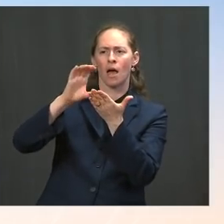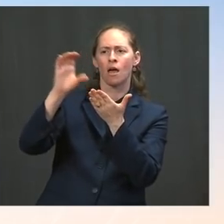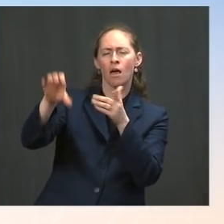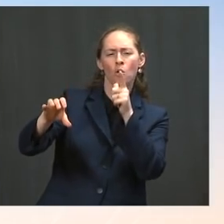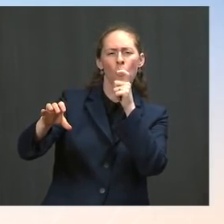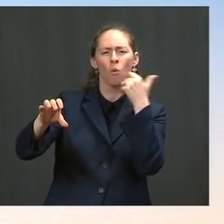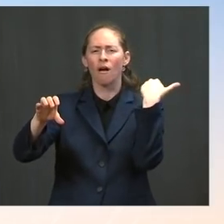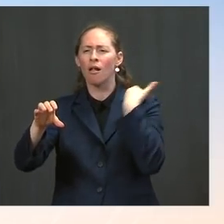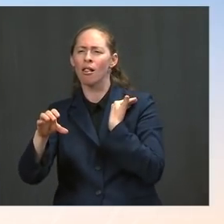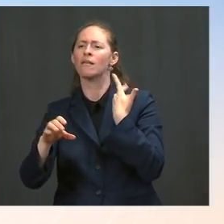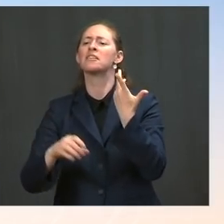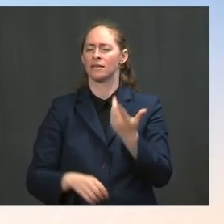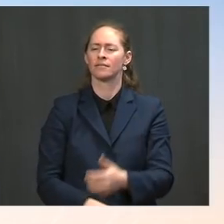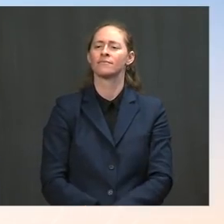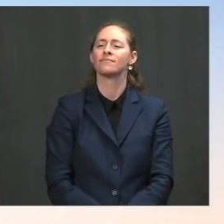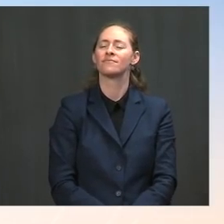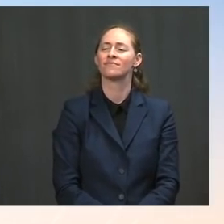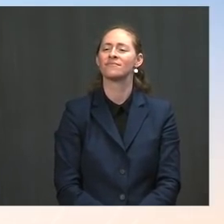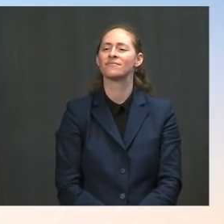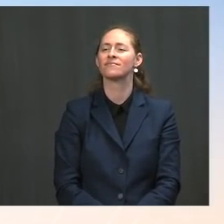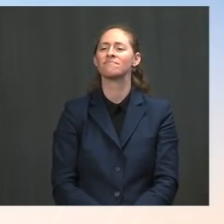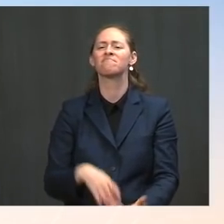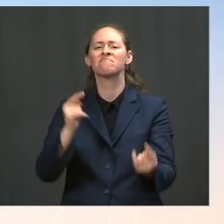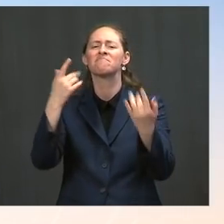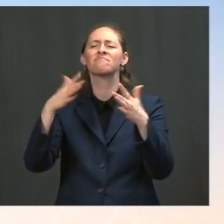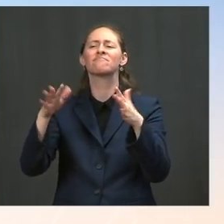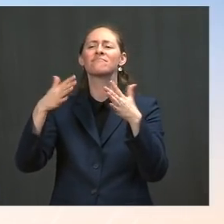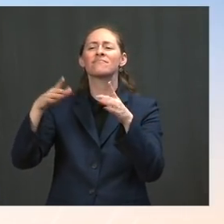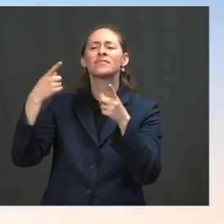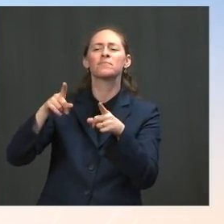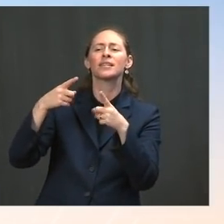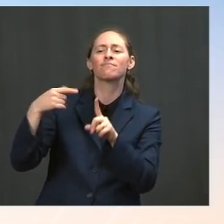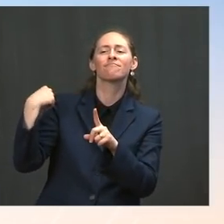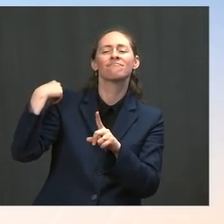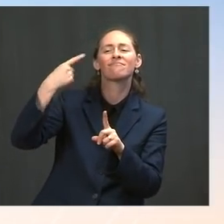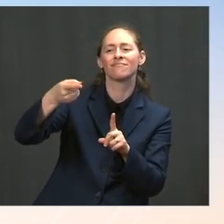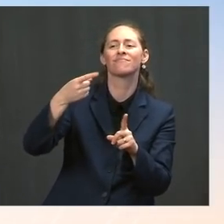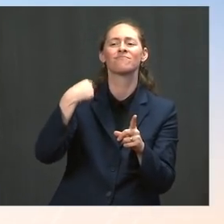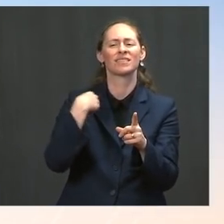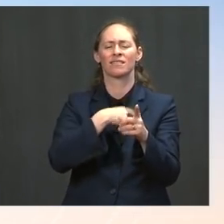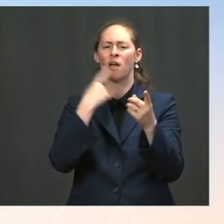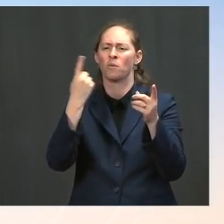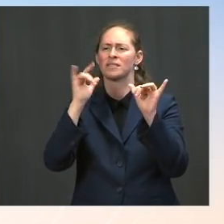and we support Leader Schumer's strategy of moving this forward. Go ahead. The Press: Thanks, Jen. Just a quick question